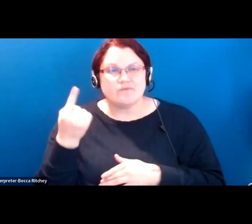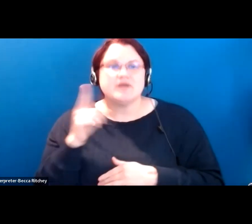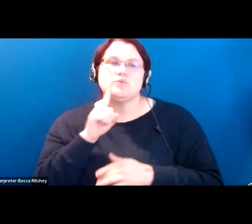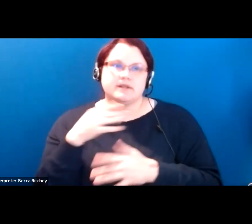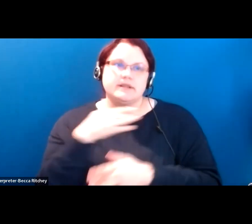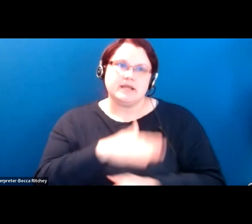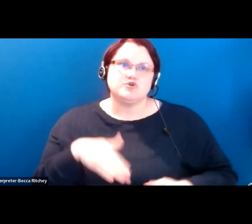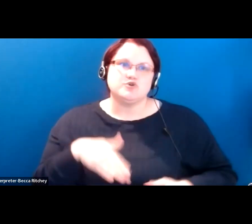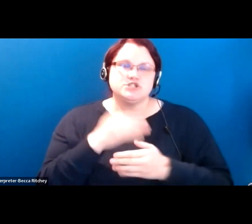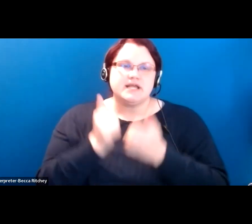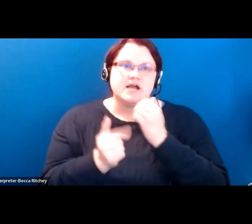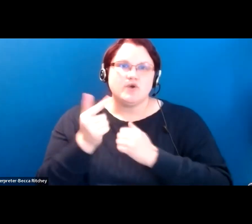So, thanks for joining us.